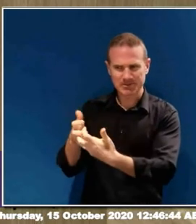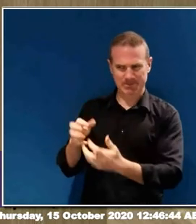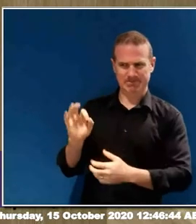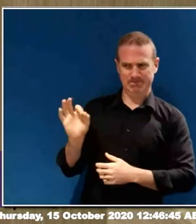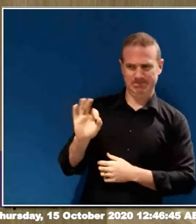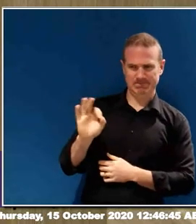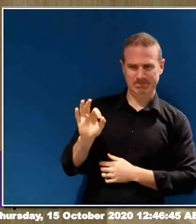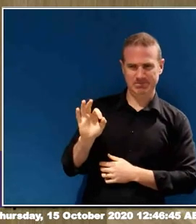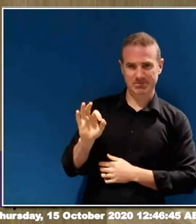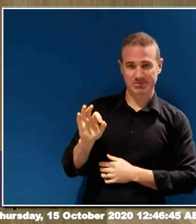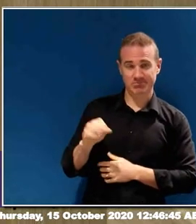No.